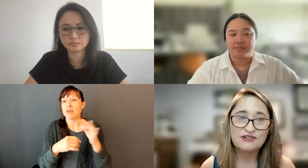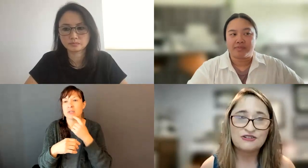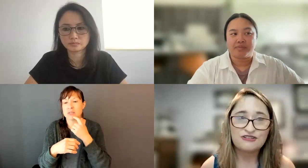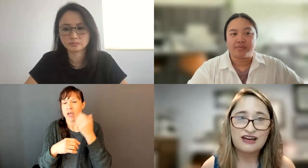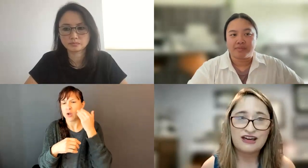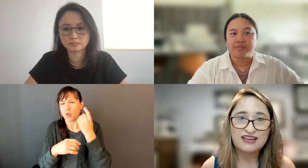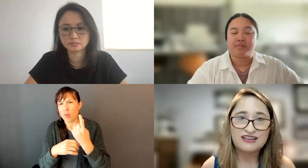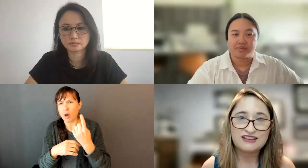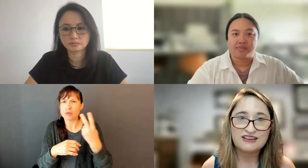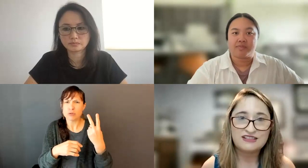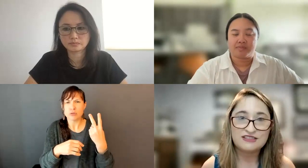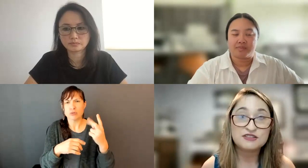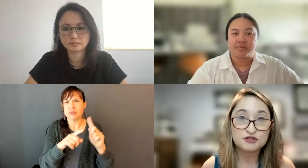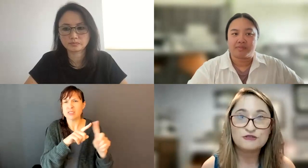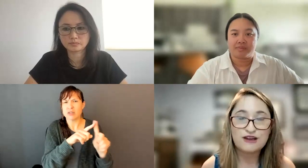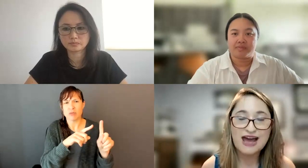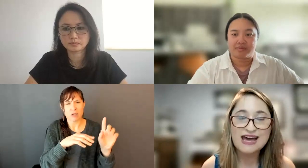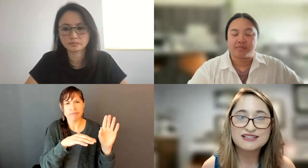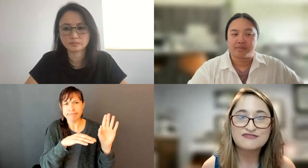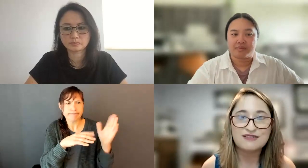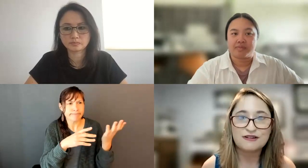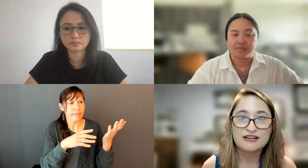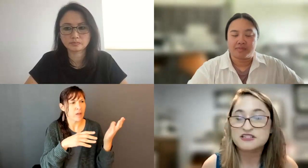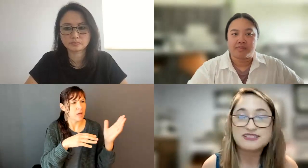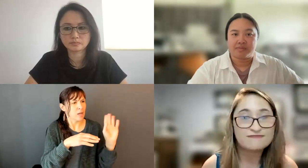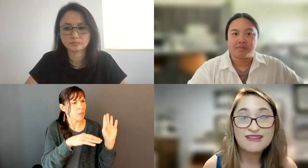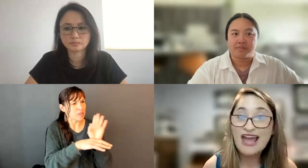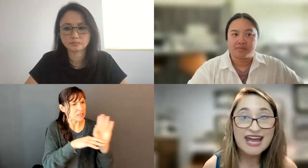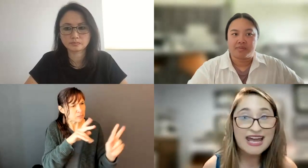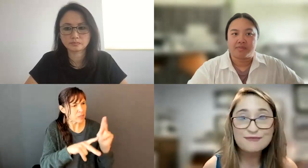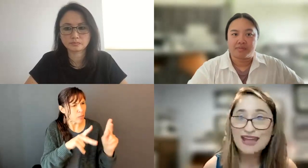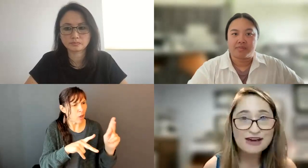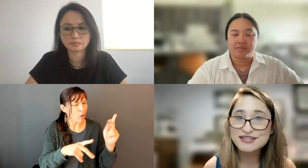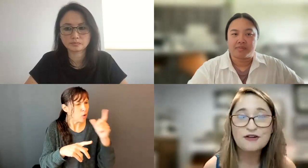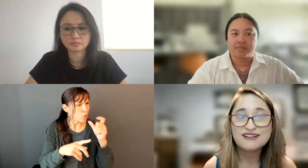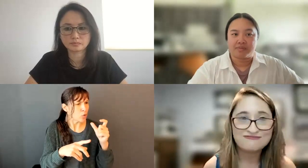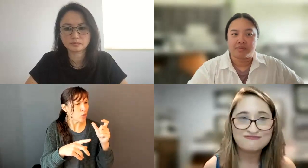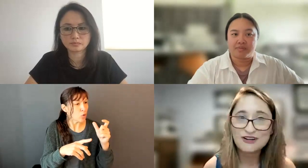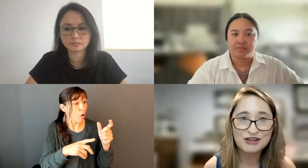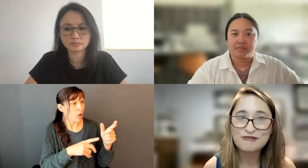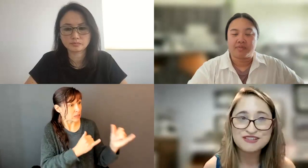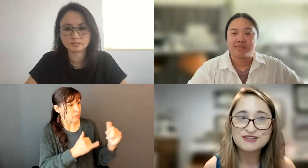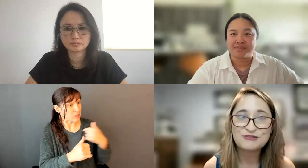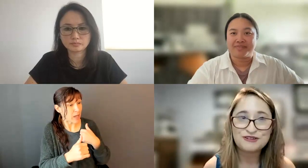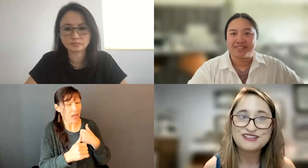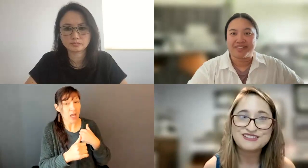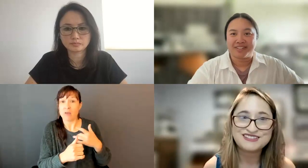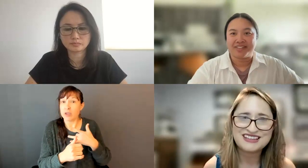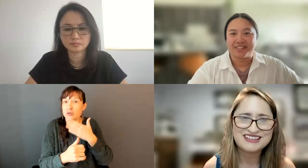So I think the social aspect of it where we can just, "Hey, how's it going? "What are you up to?"